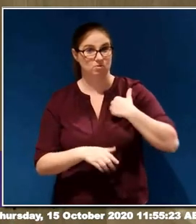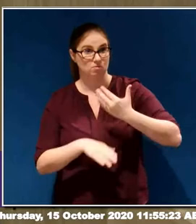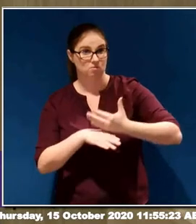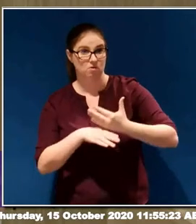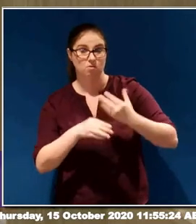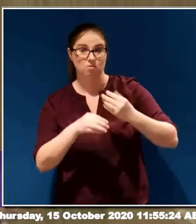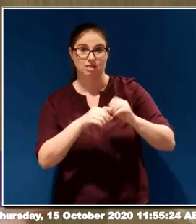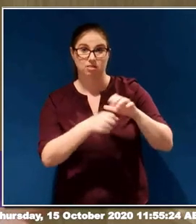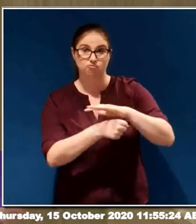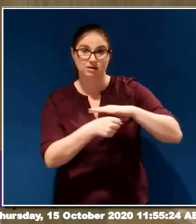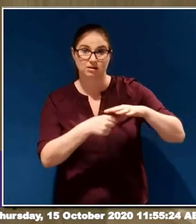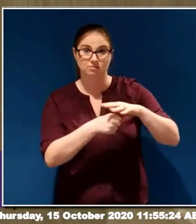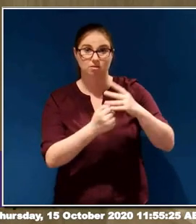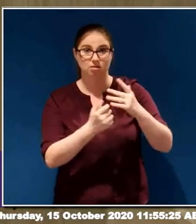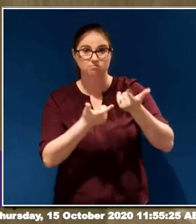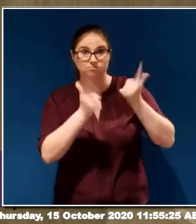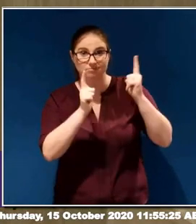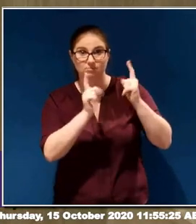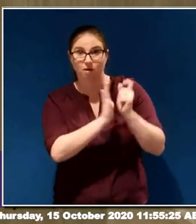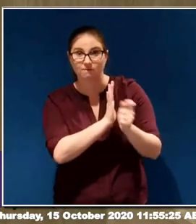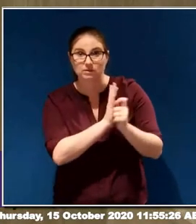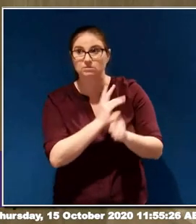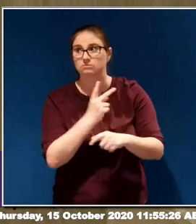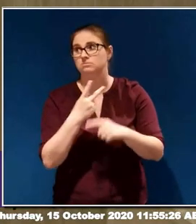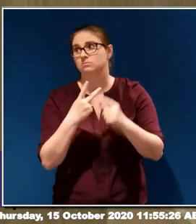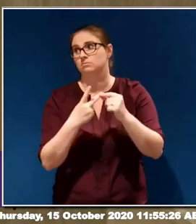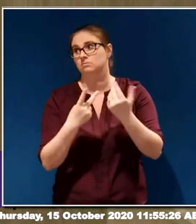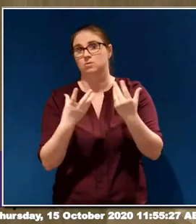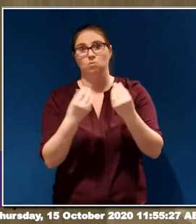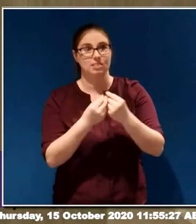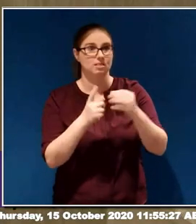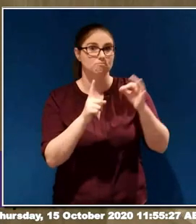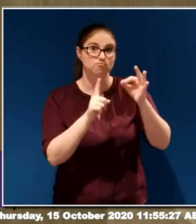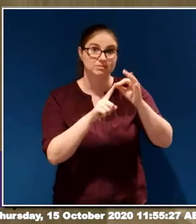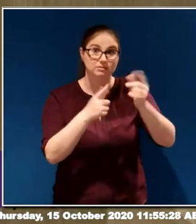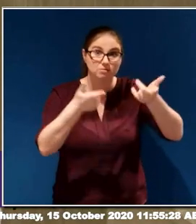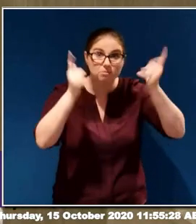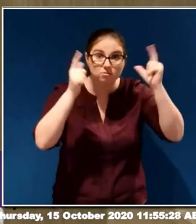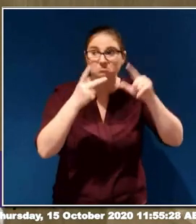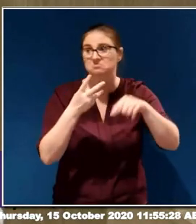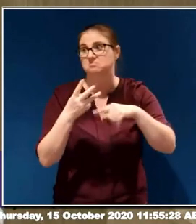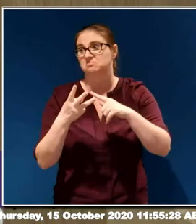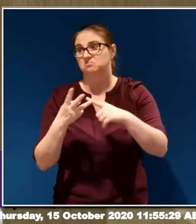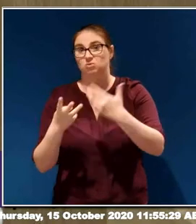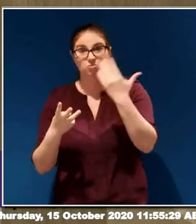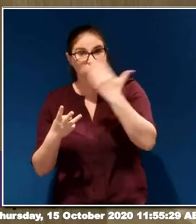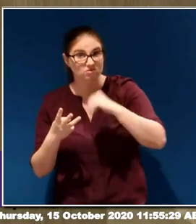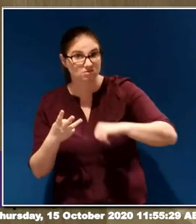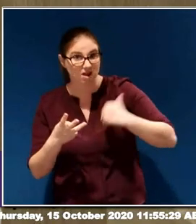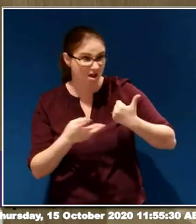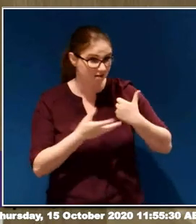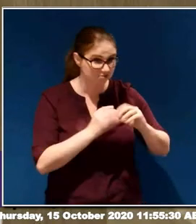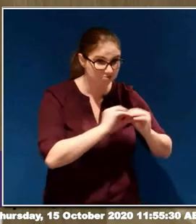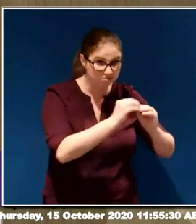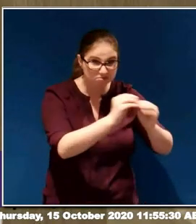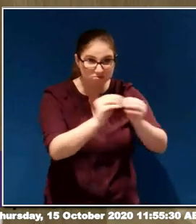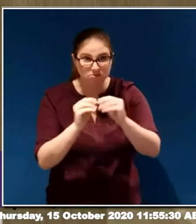it's work with school staff. And precisely what that might look like on a day-to-day basis